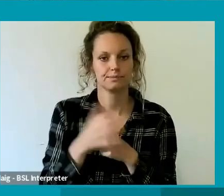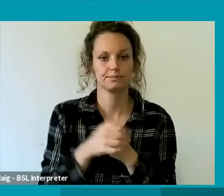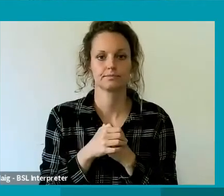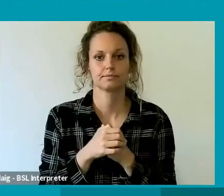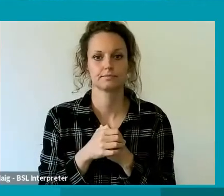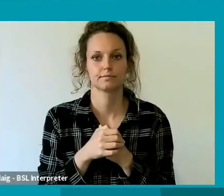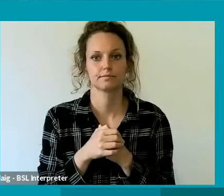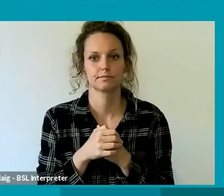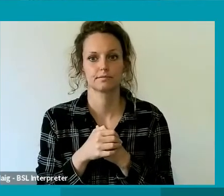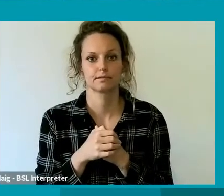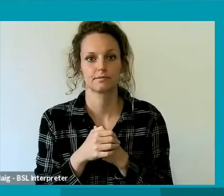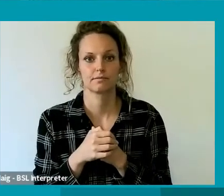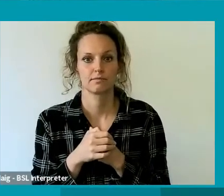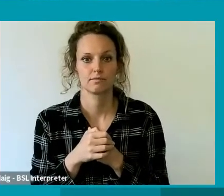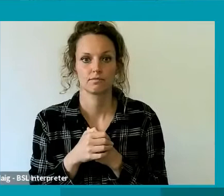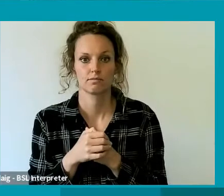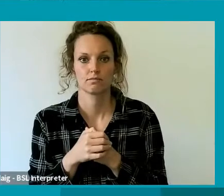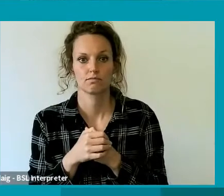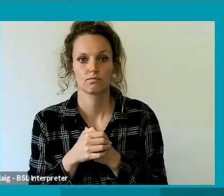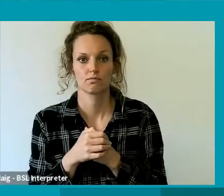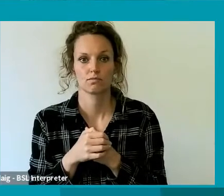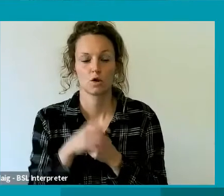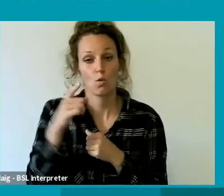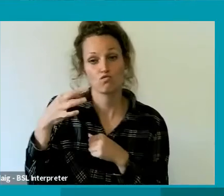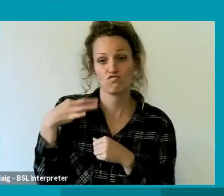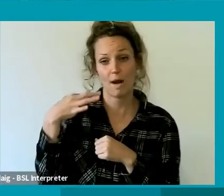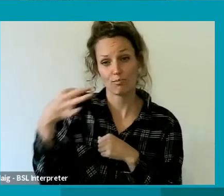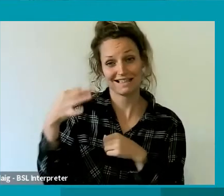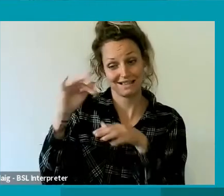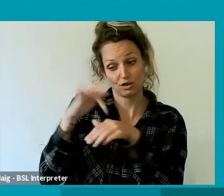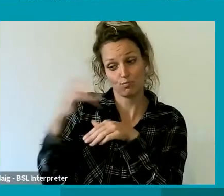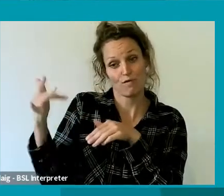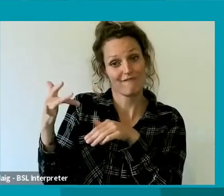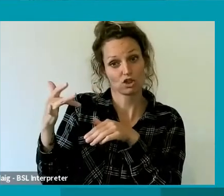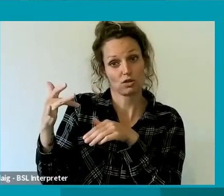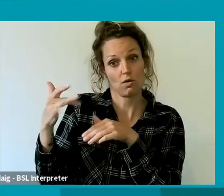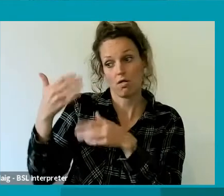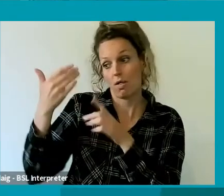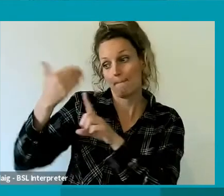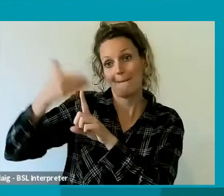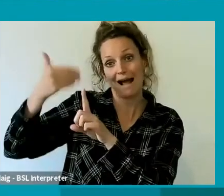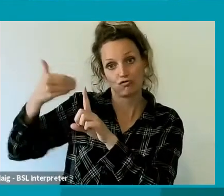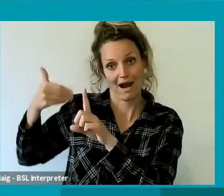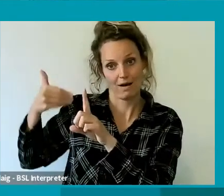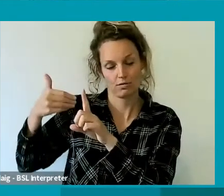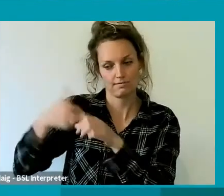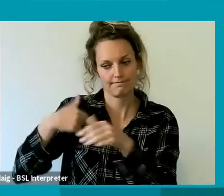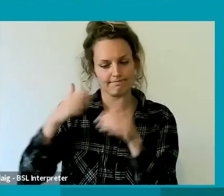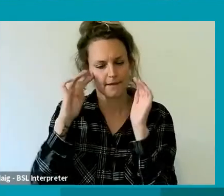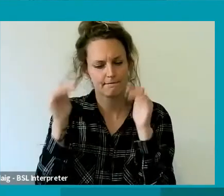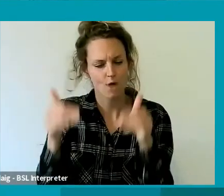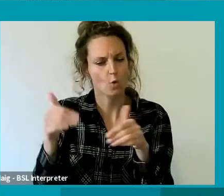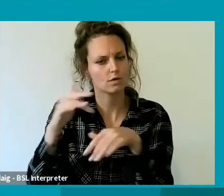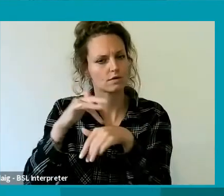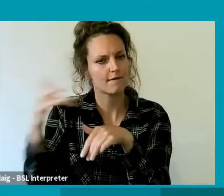authentic representation of your professional story. And I'm focusing on professional here because we are looking at